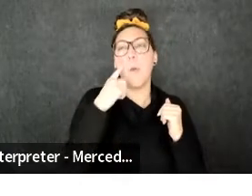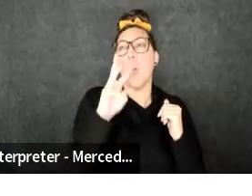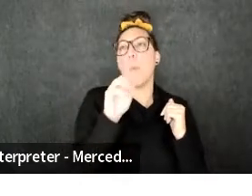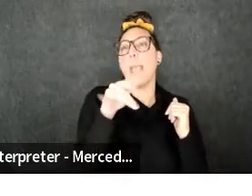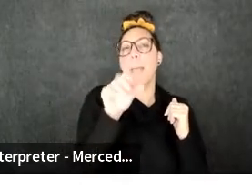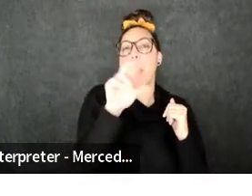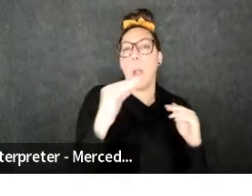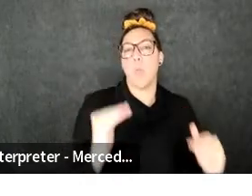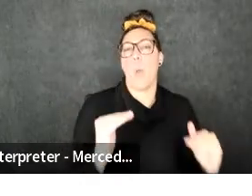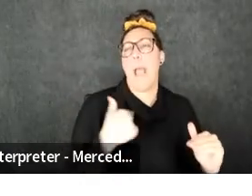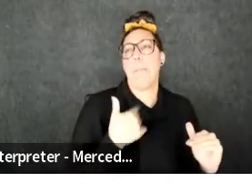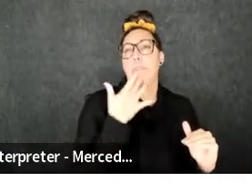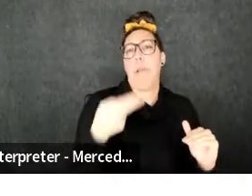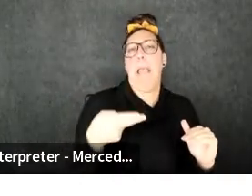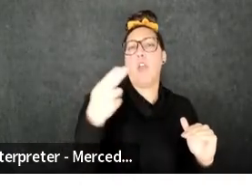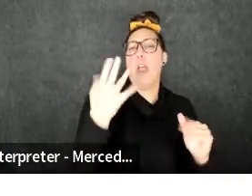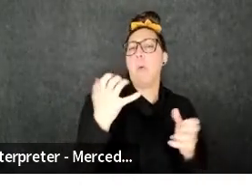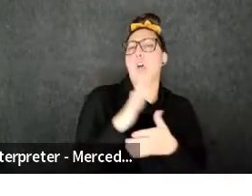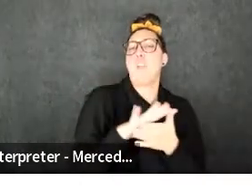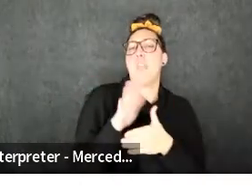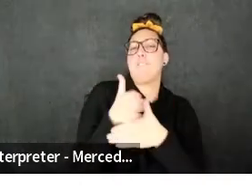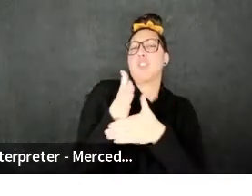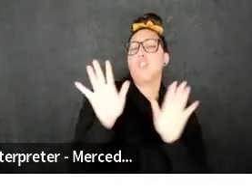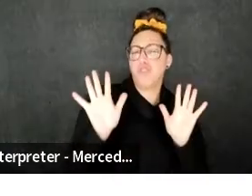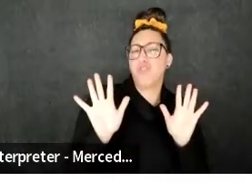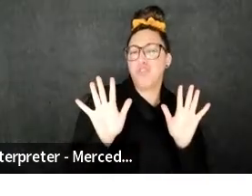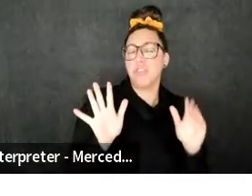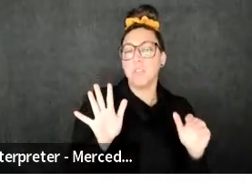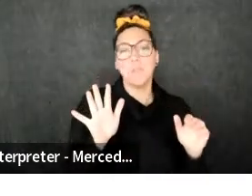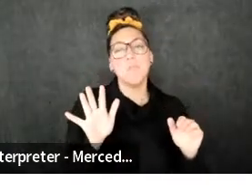I'd like to be around the average score, etc. or higher or not.